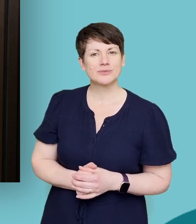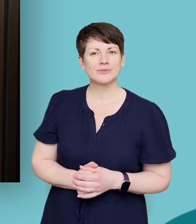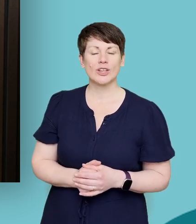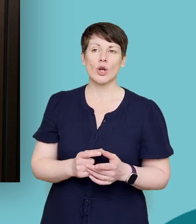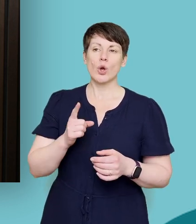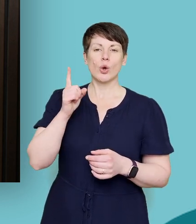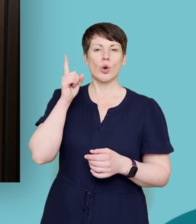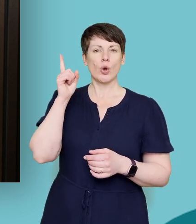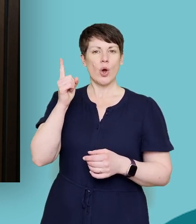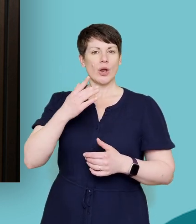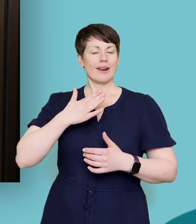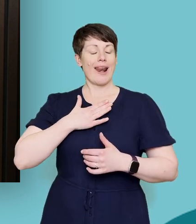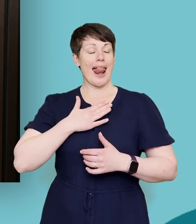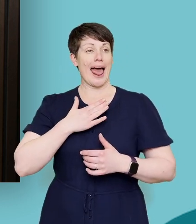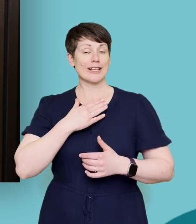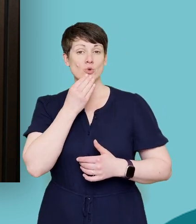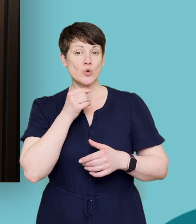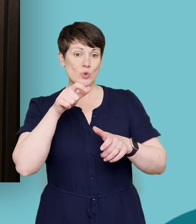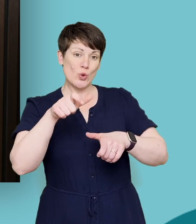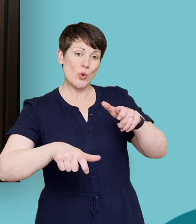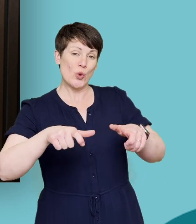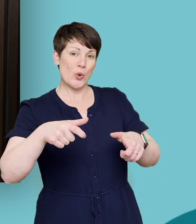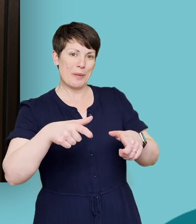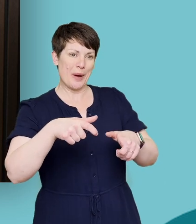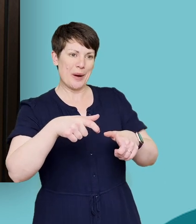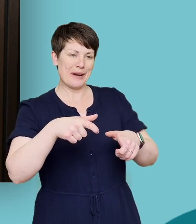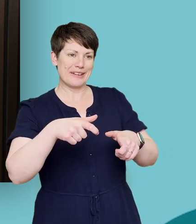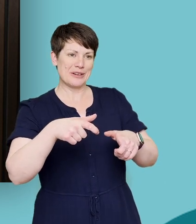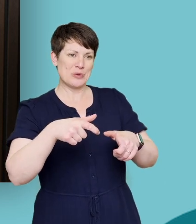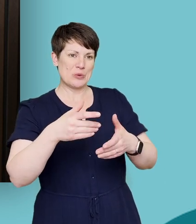reason God likes to use human hands to transform reality.